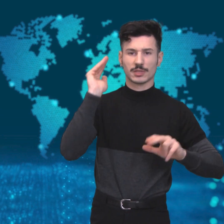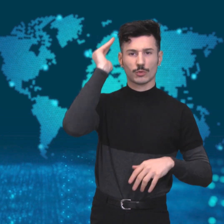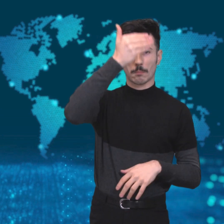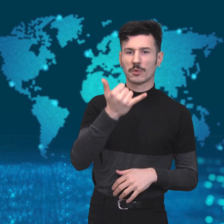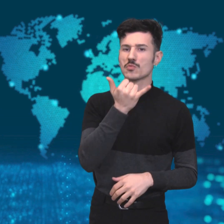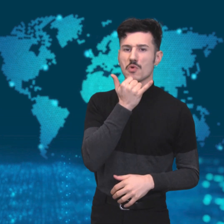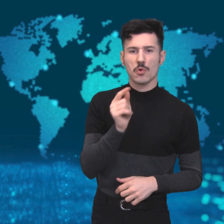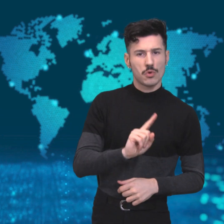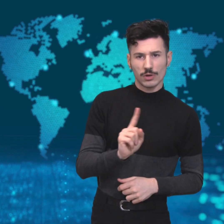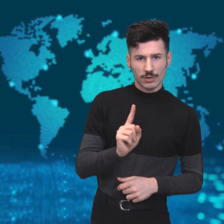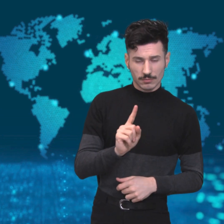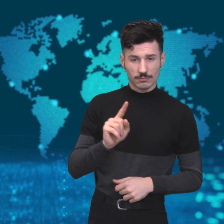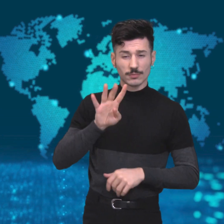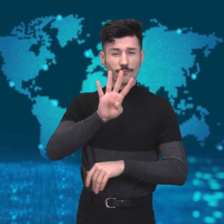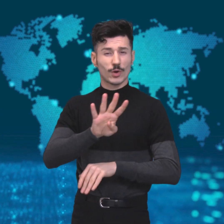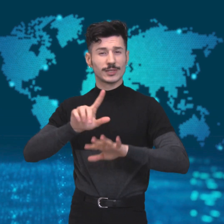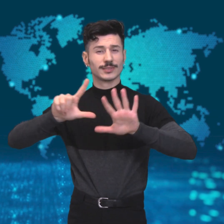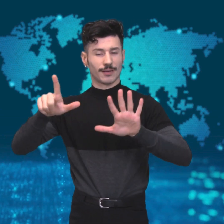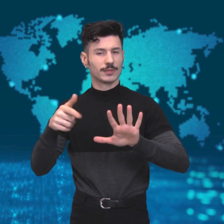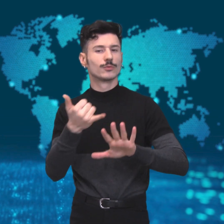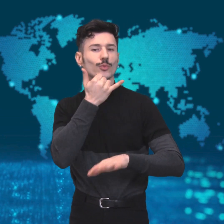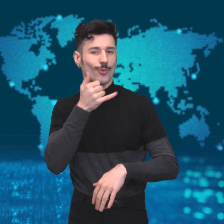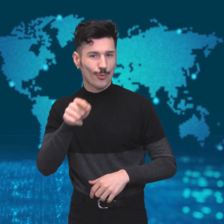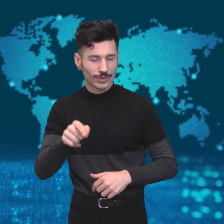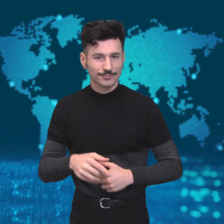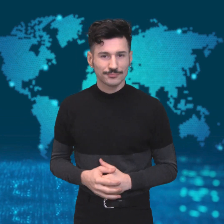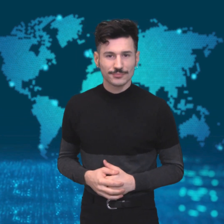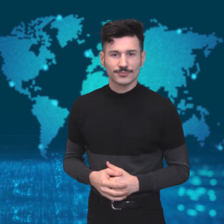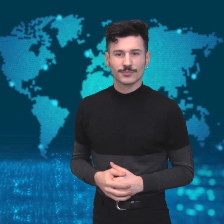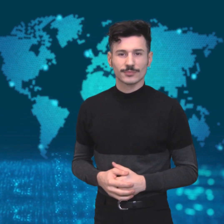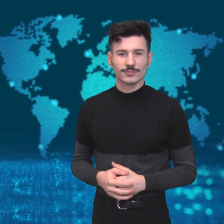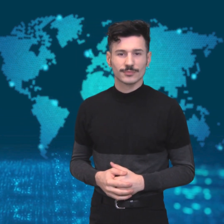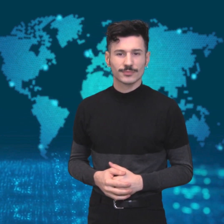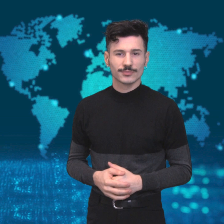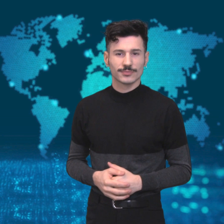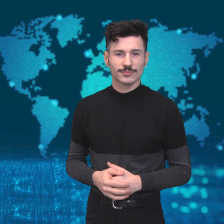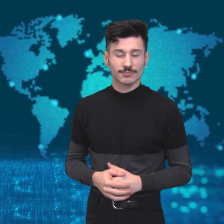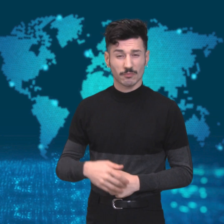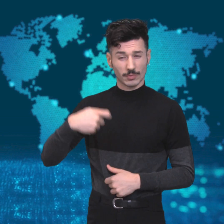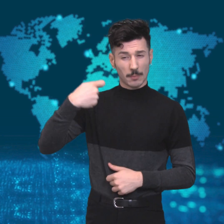not guilty and 47 voted guilty.